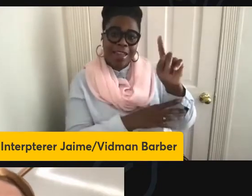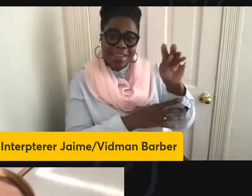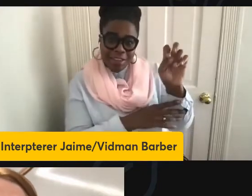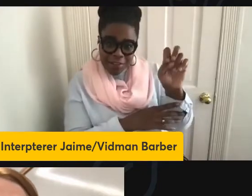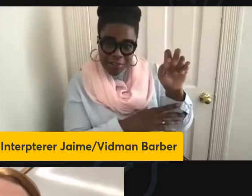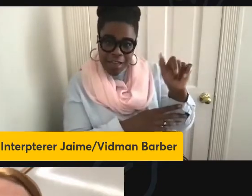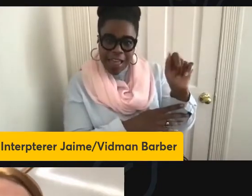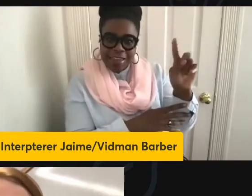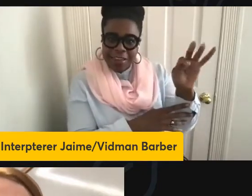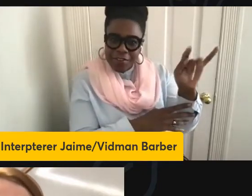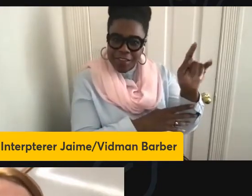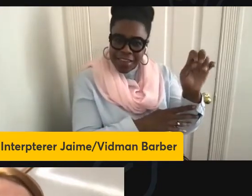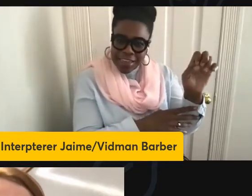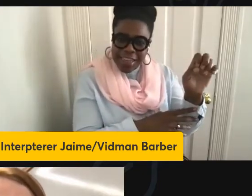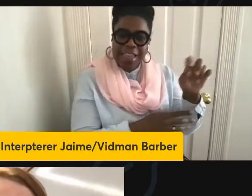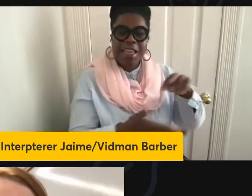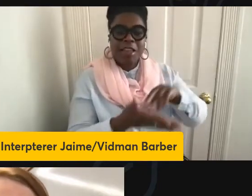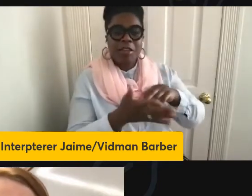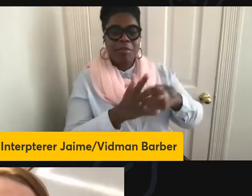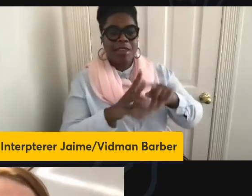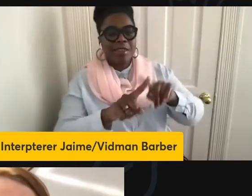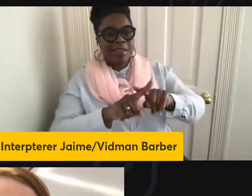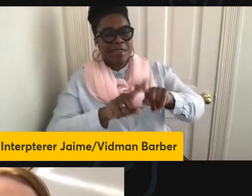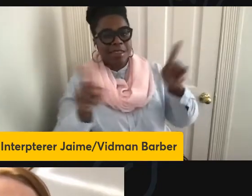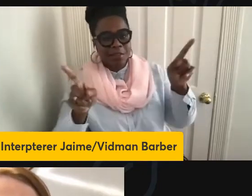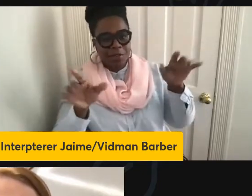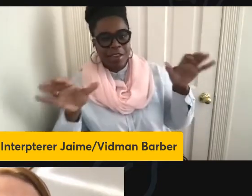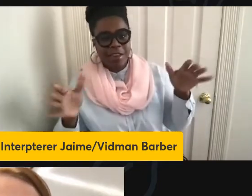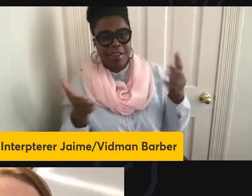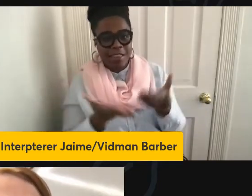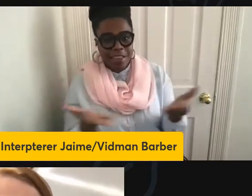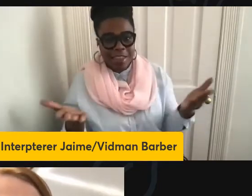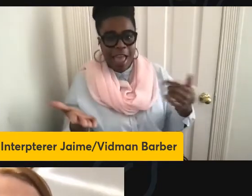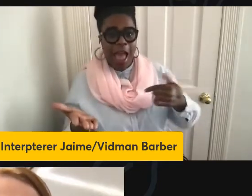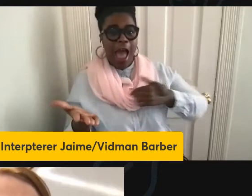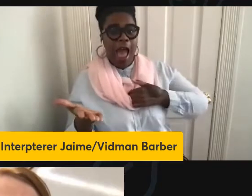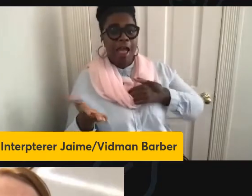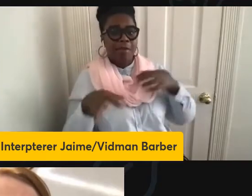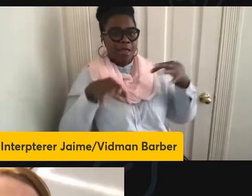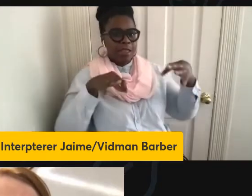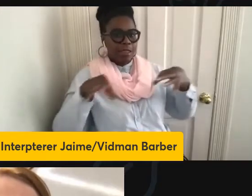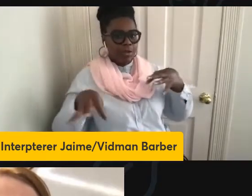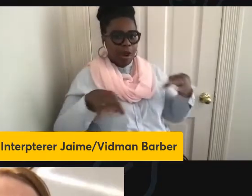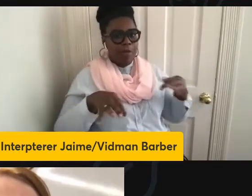means different things to different people. So I'm just describing the phenotype, I'm not labeling an active or not